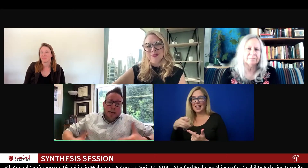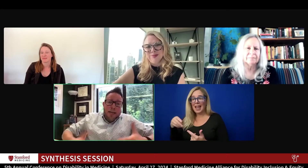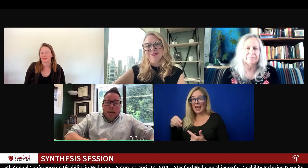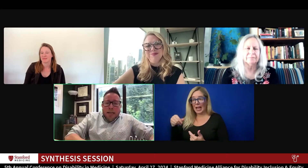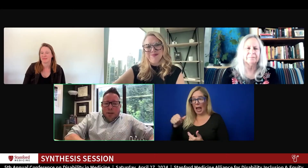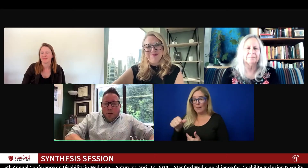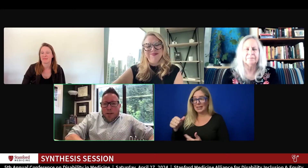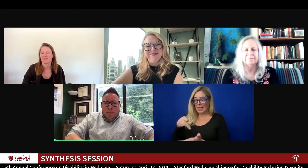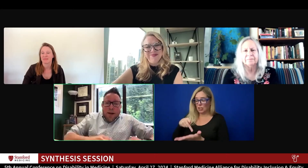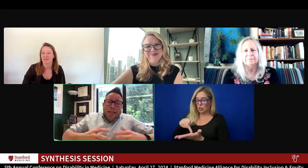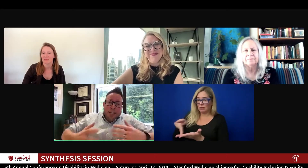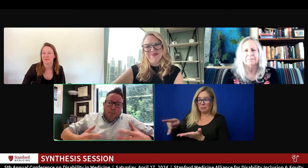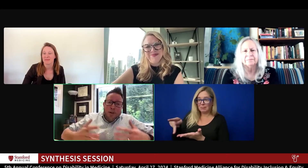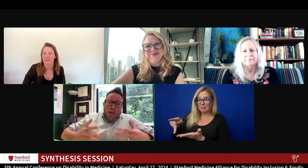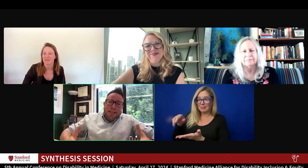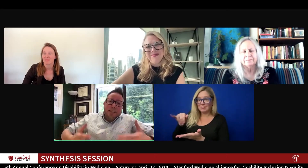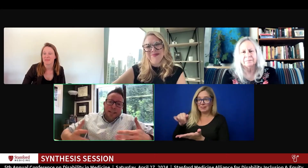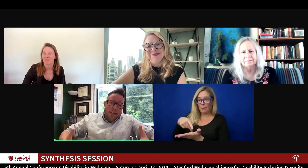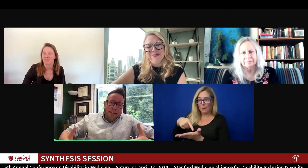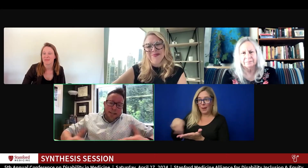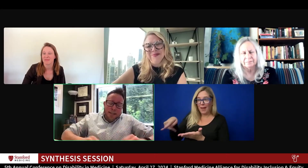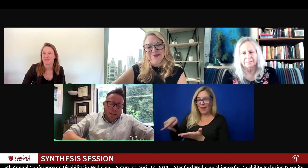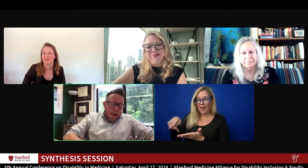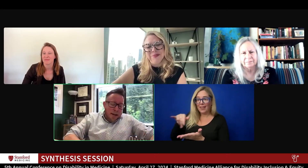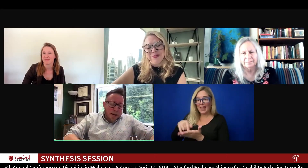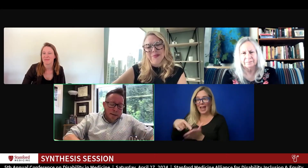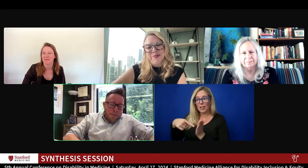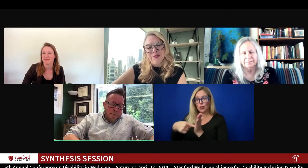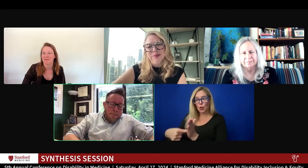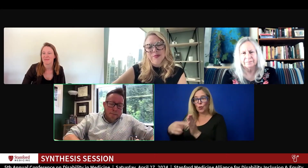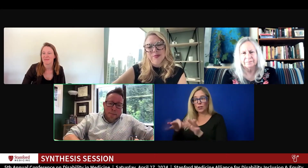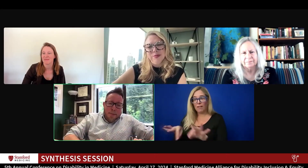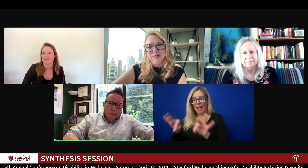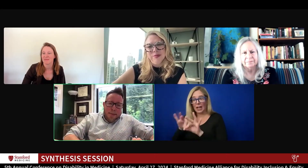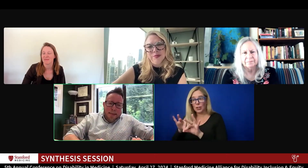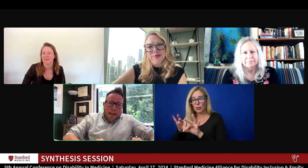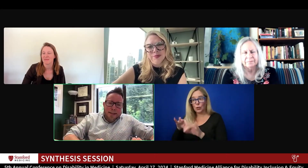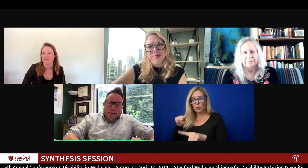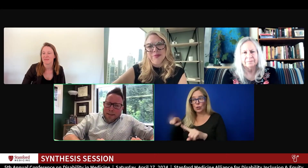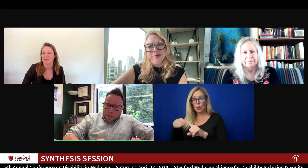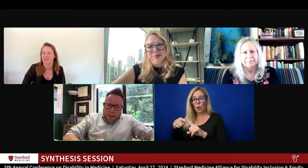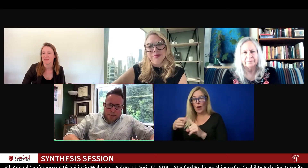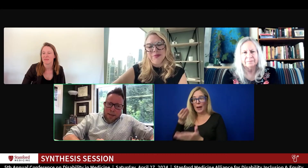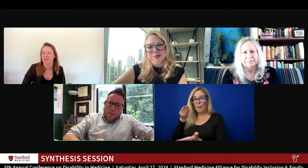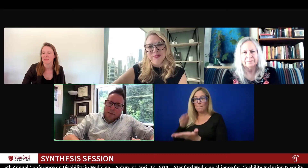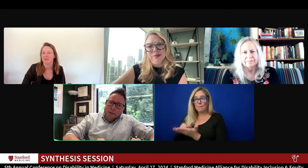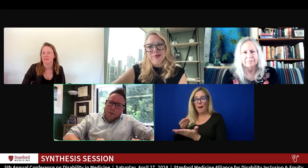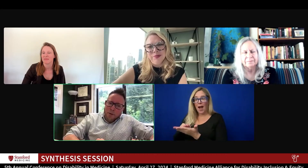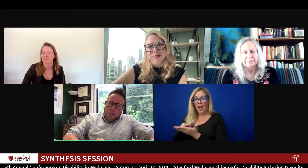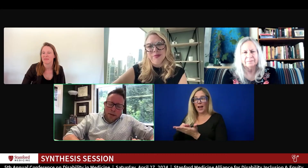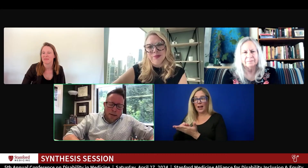right? So once money is put into this, that solidifies some of that value component.